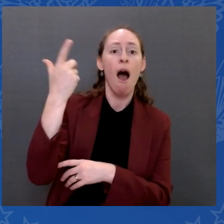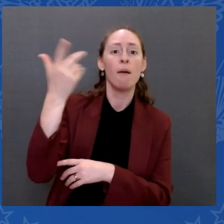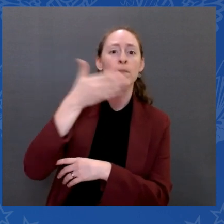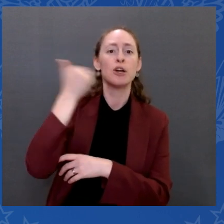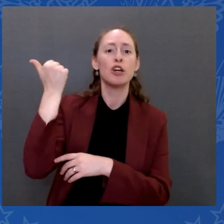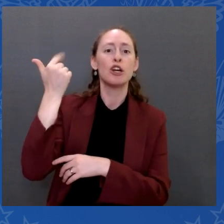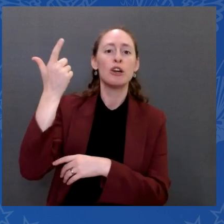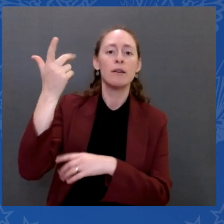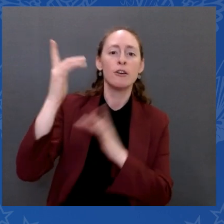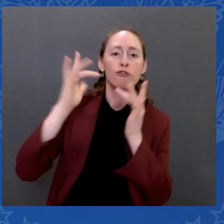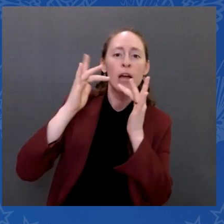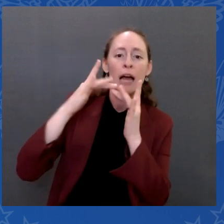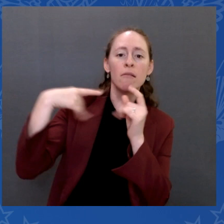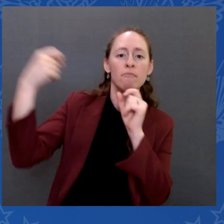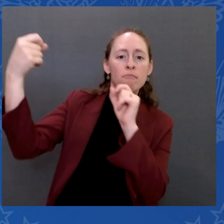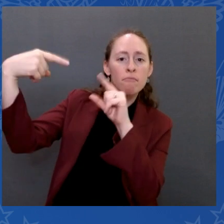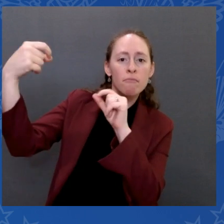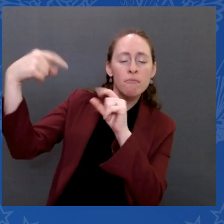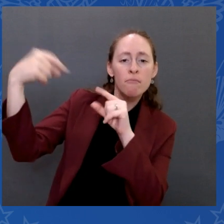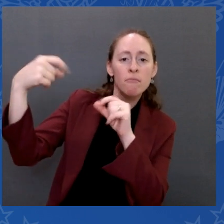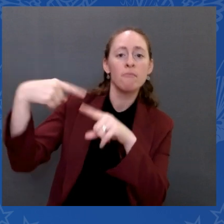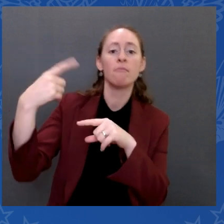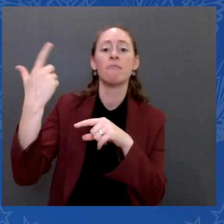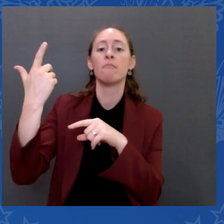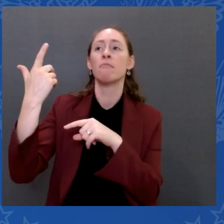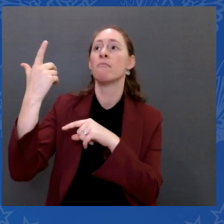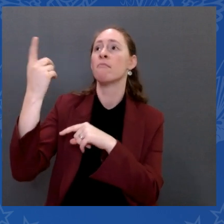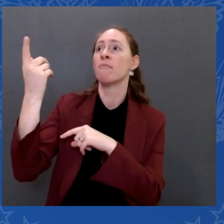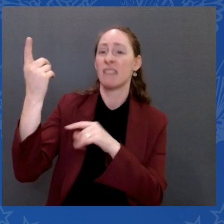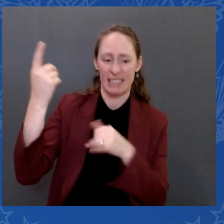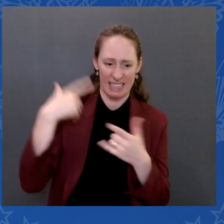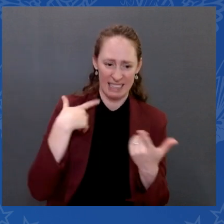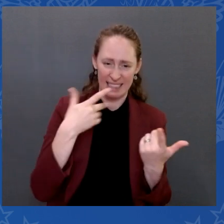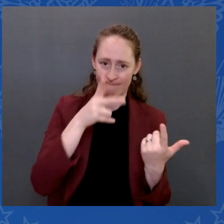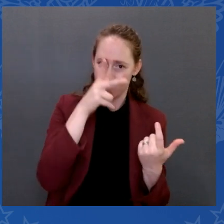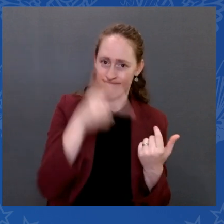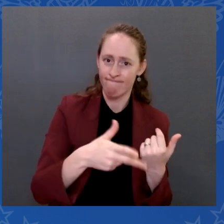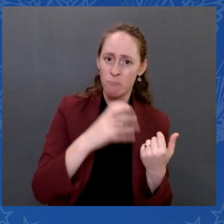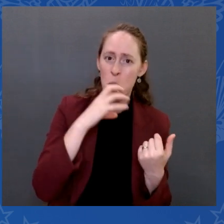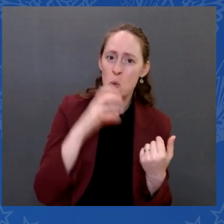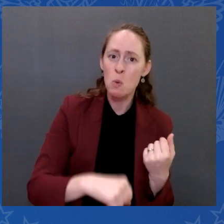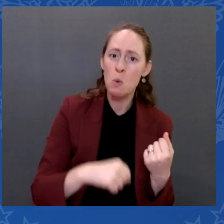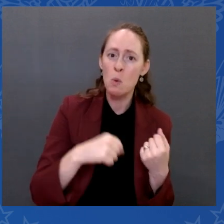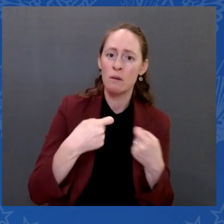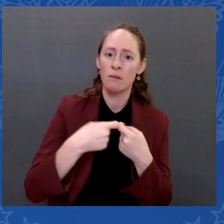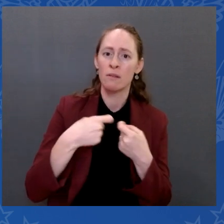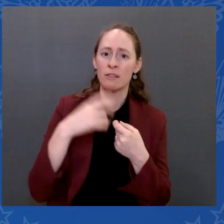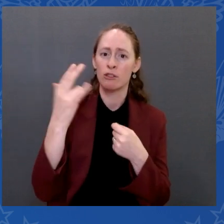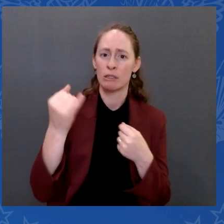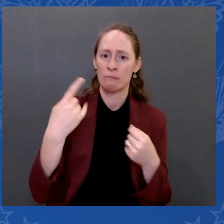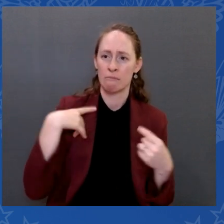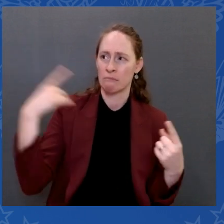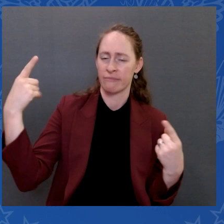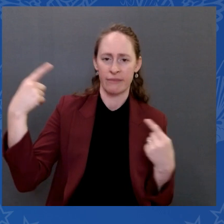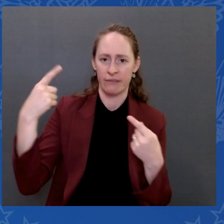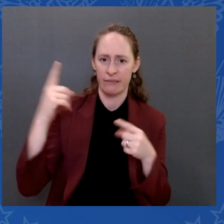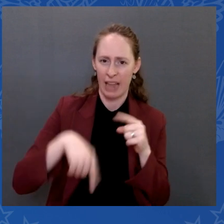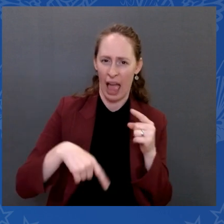of those building blocks, as I mentioned earlier, to be able to deliver that for the country. So it's really important that we don't cede